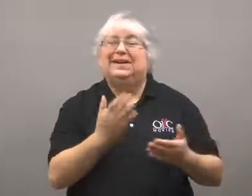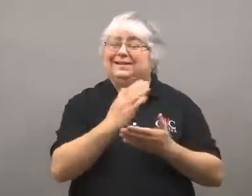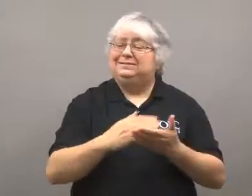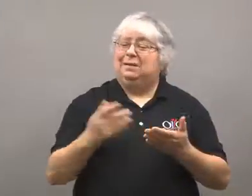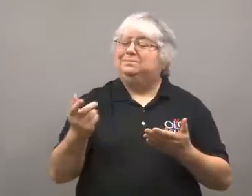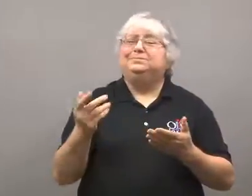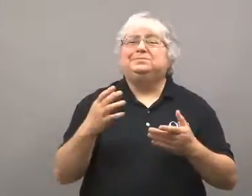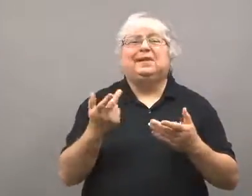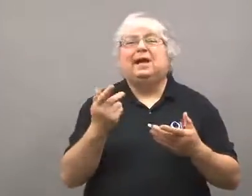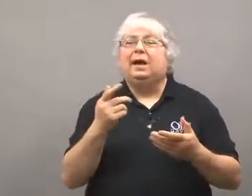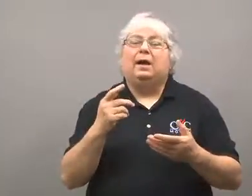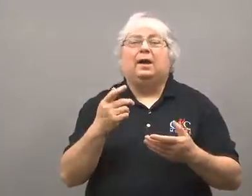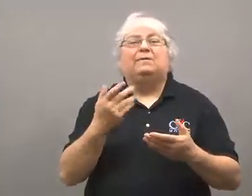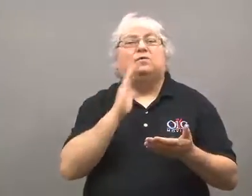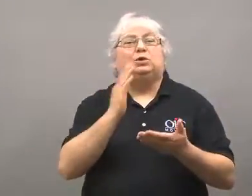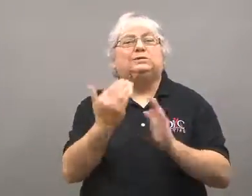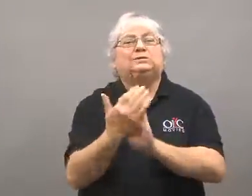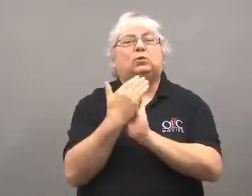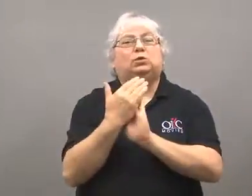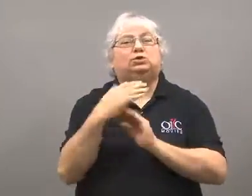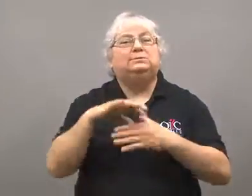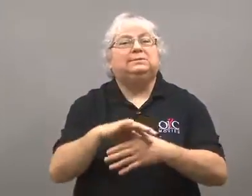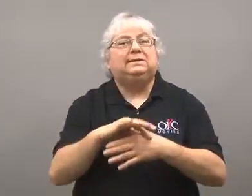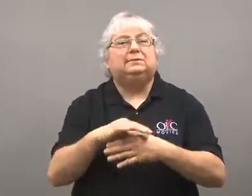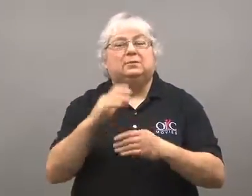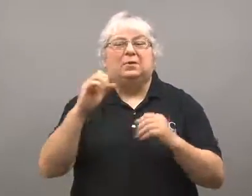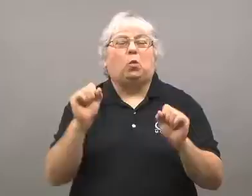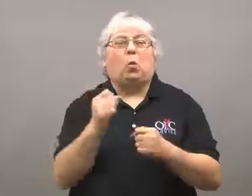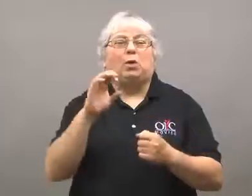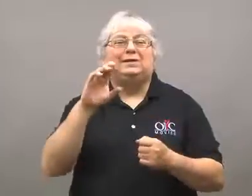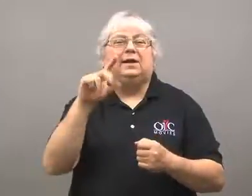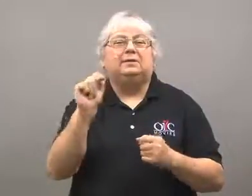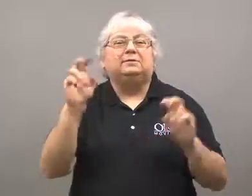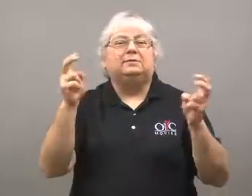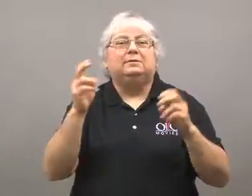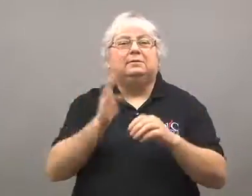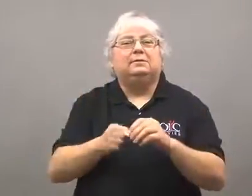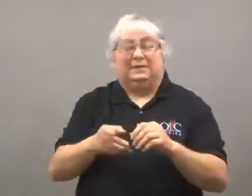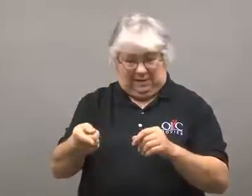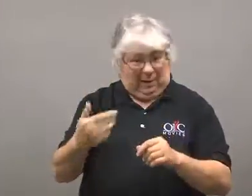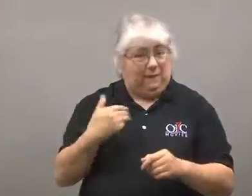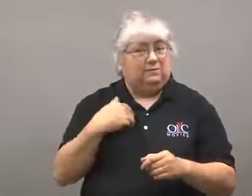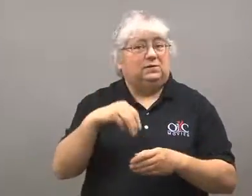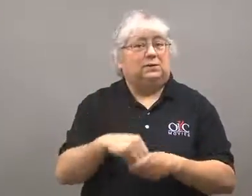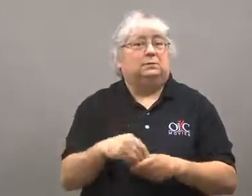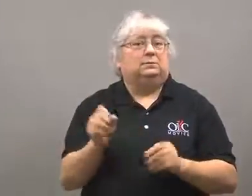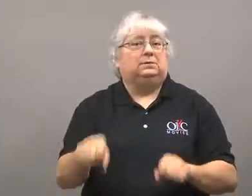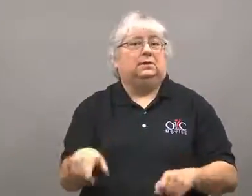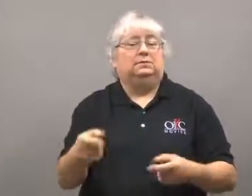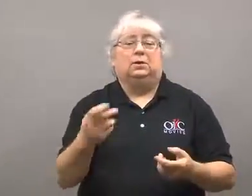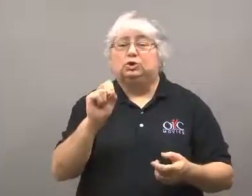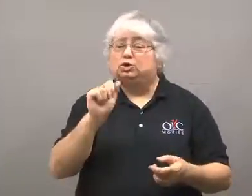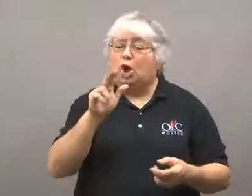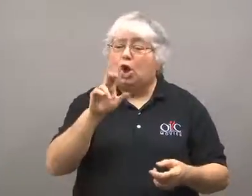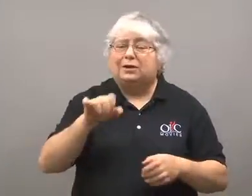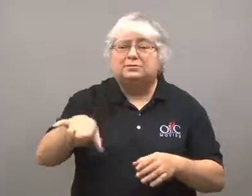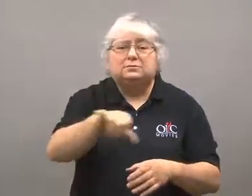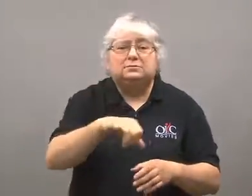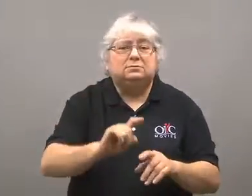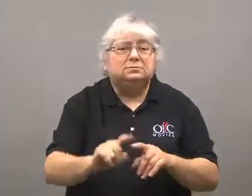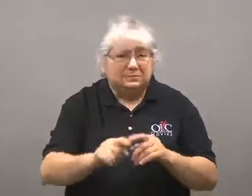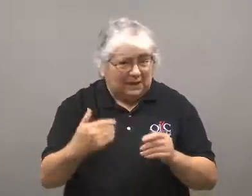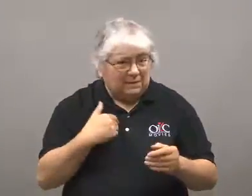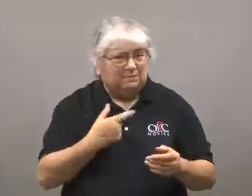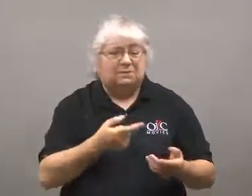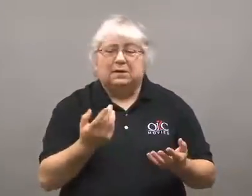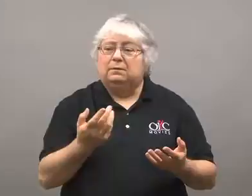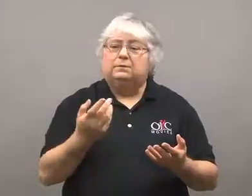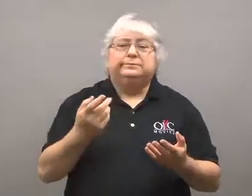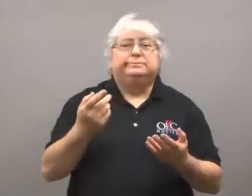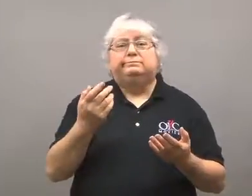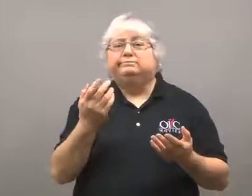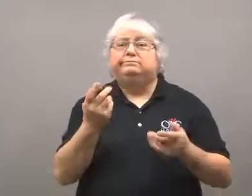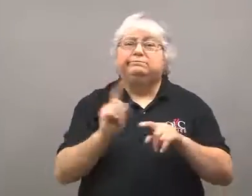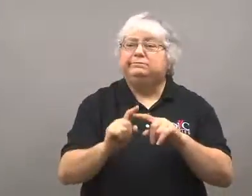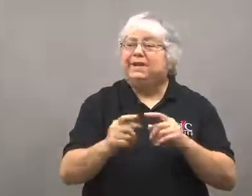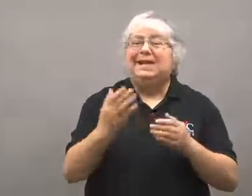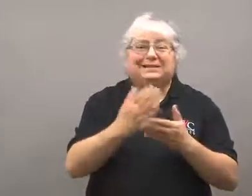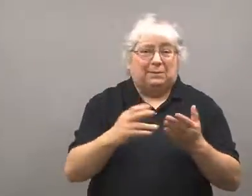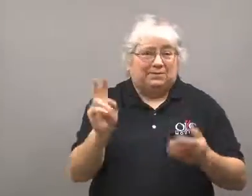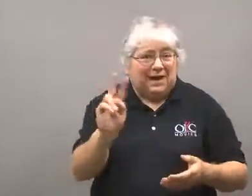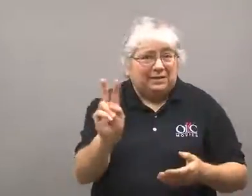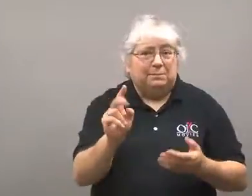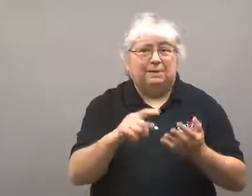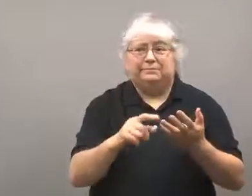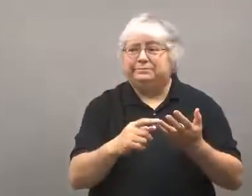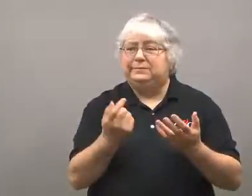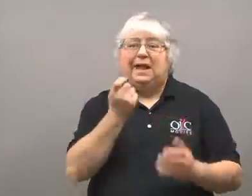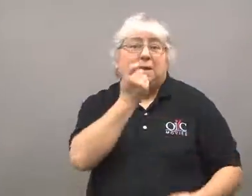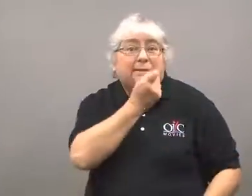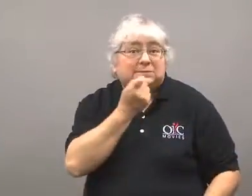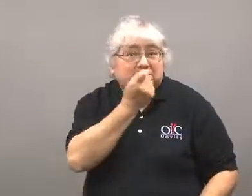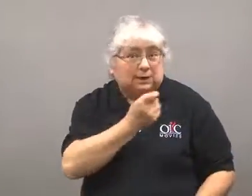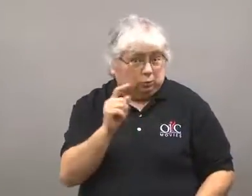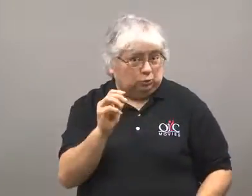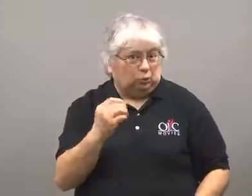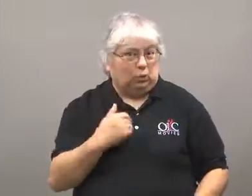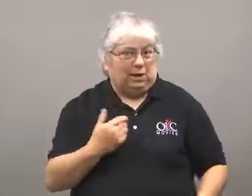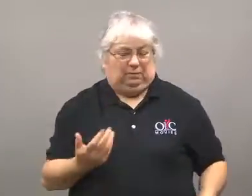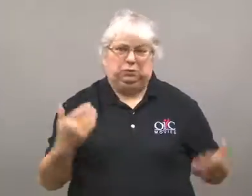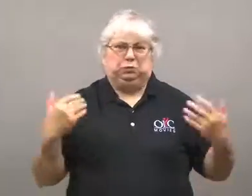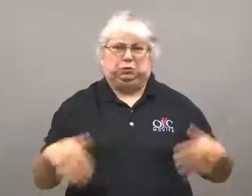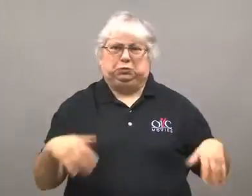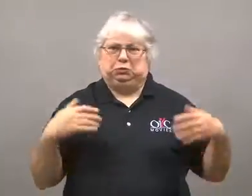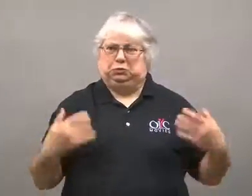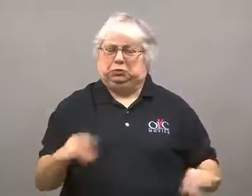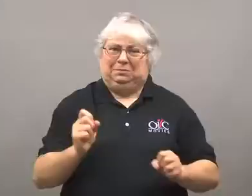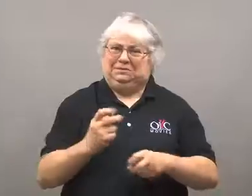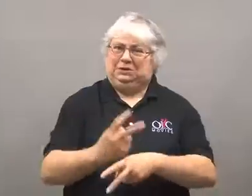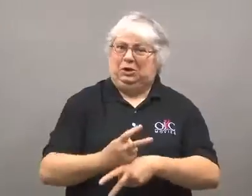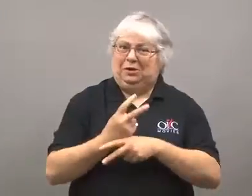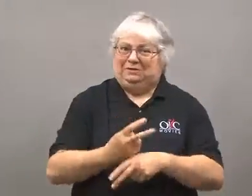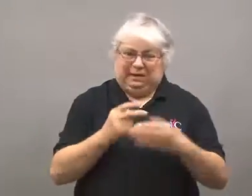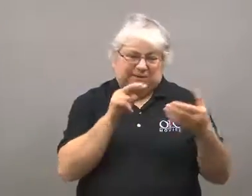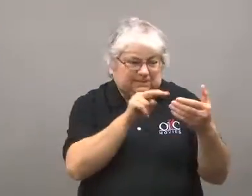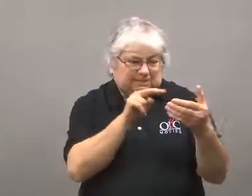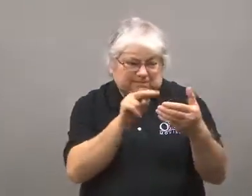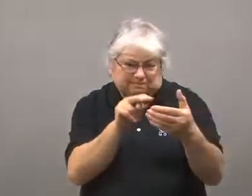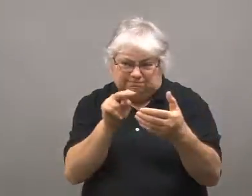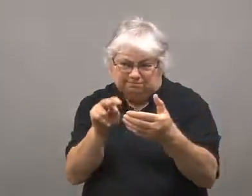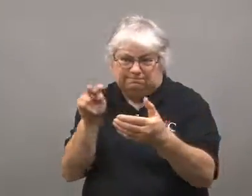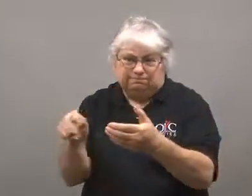Some cold cuts have it, sauces, vitamin pills and even lipstick have it.